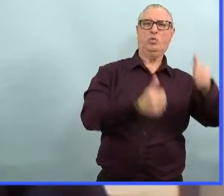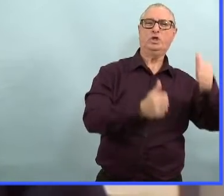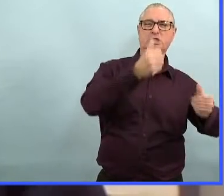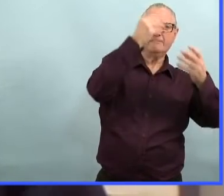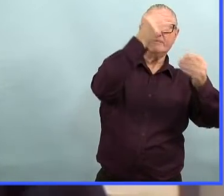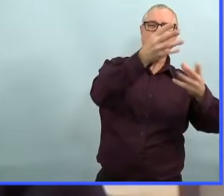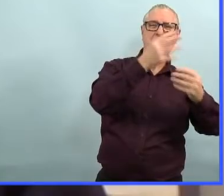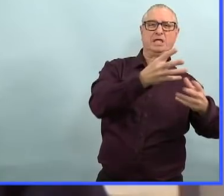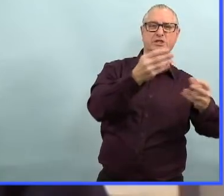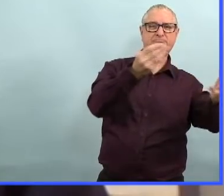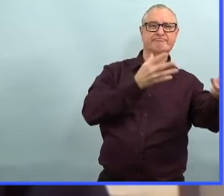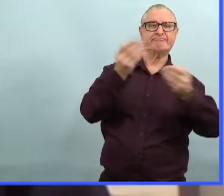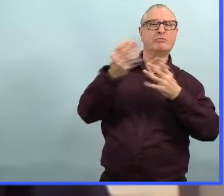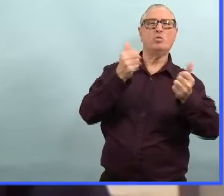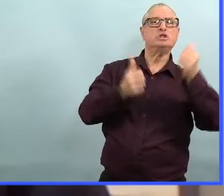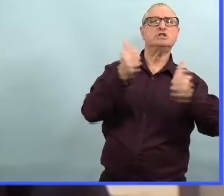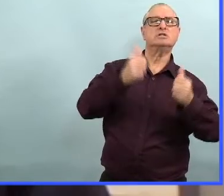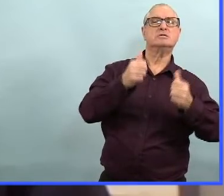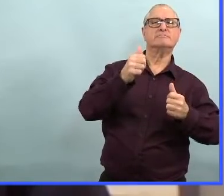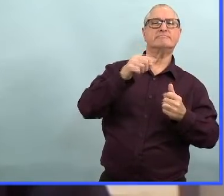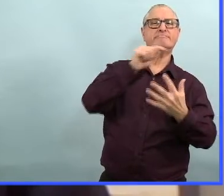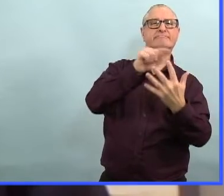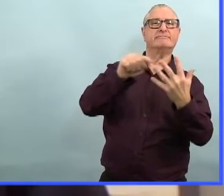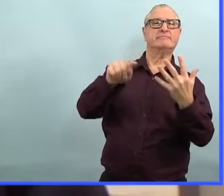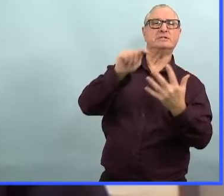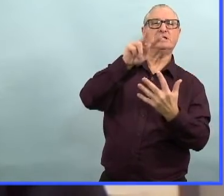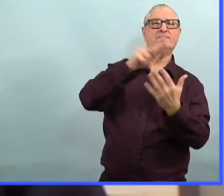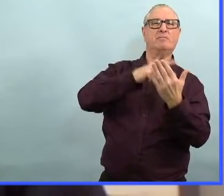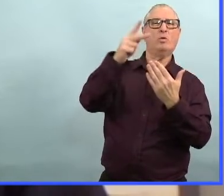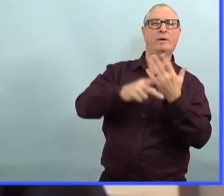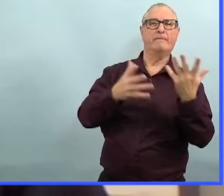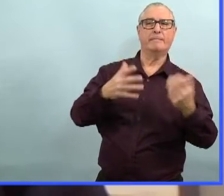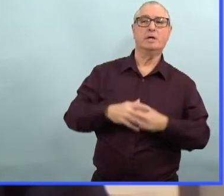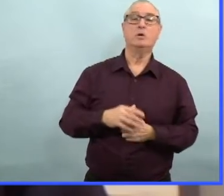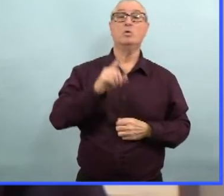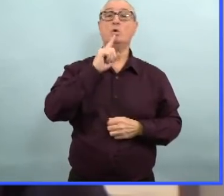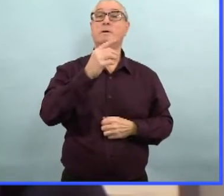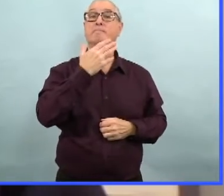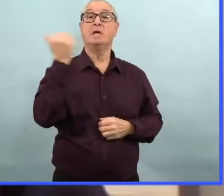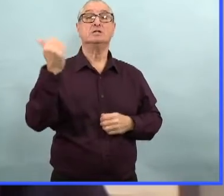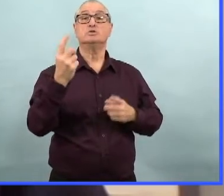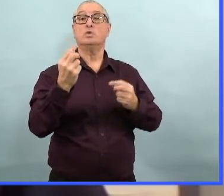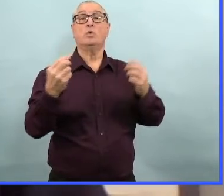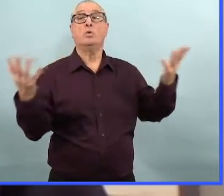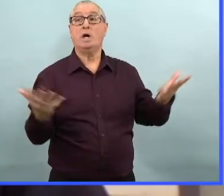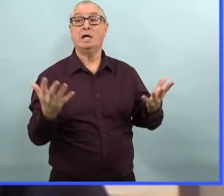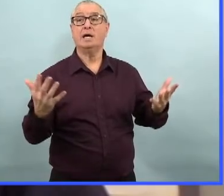is is to limit your contacts don't change your behavior based on any indicator you see